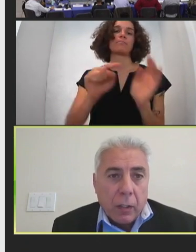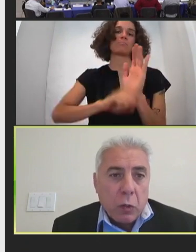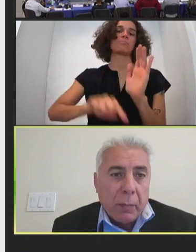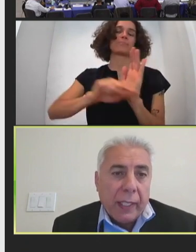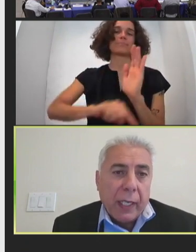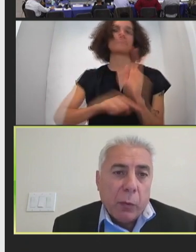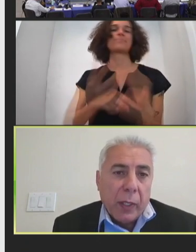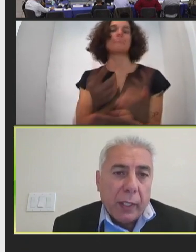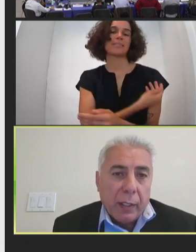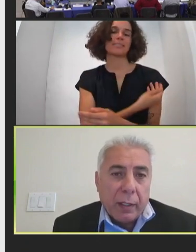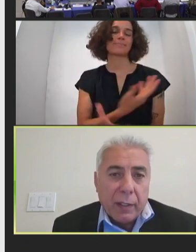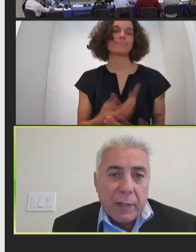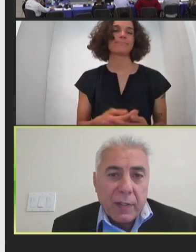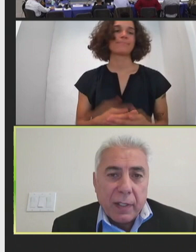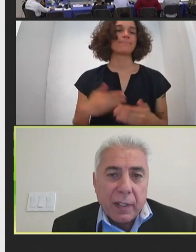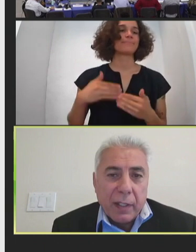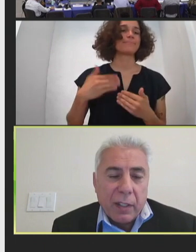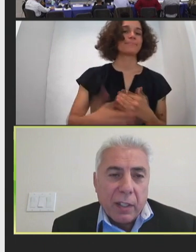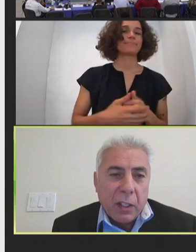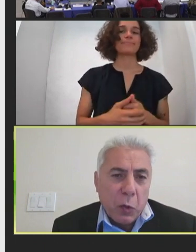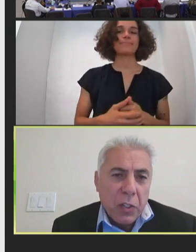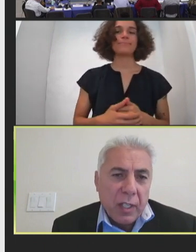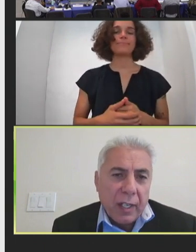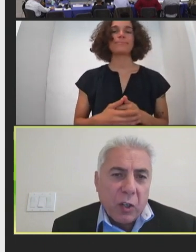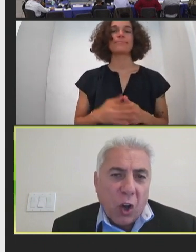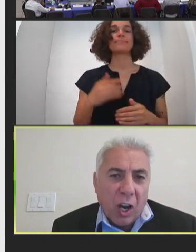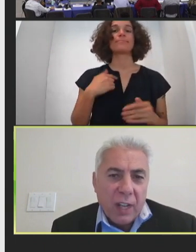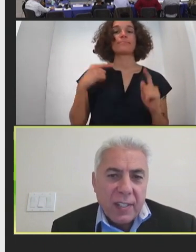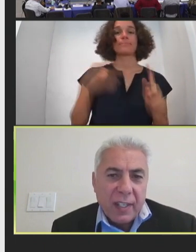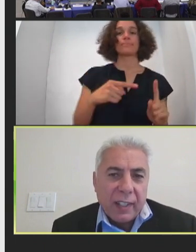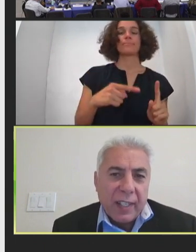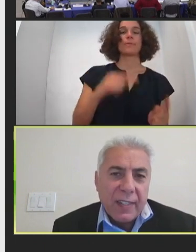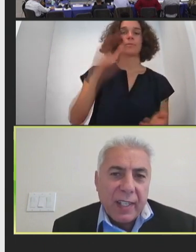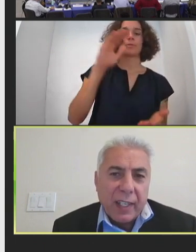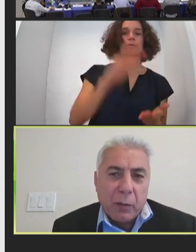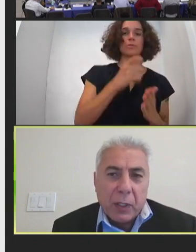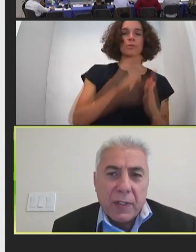So, my takeaway here is, reduce the cost and address the inequities in